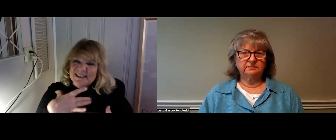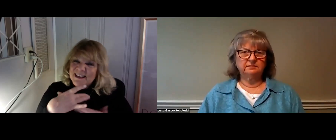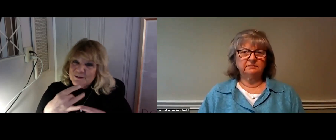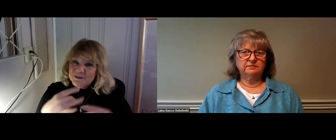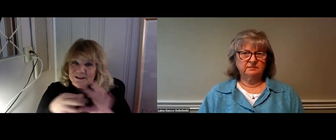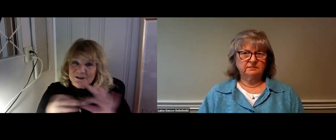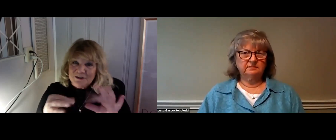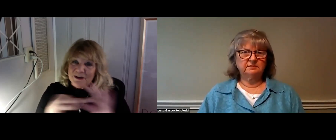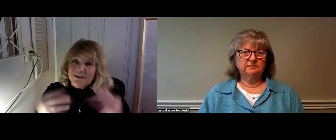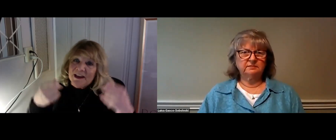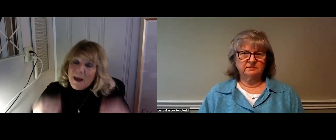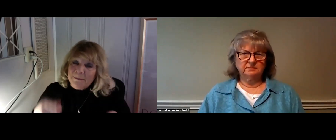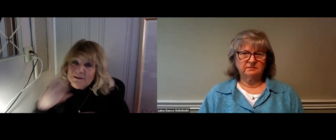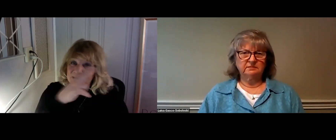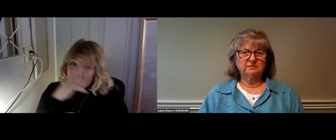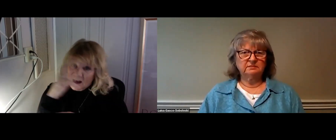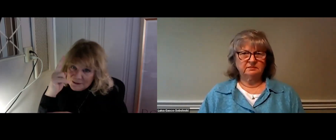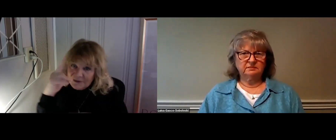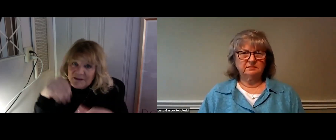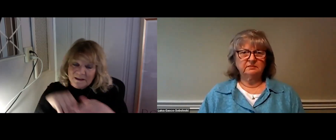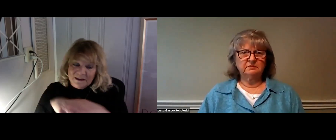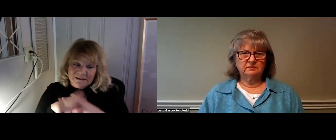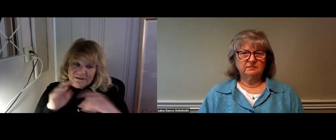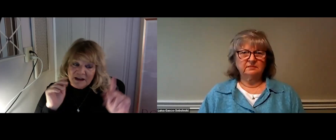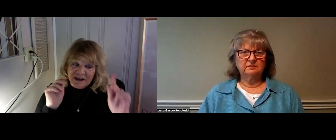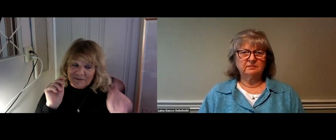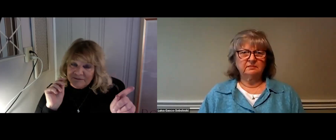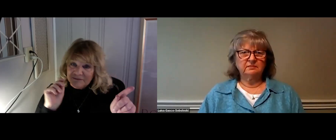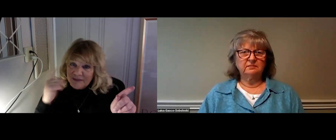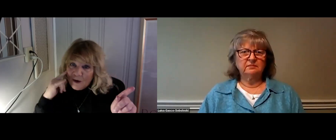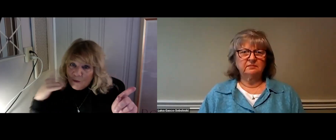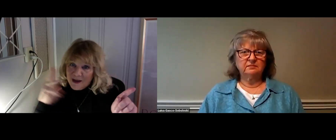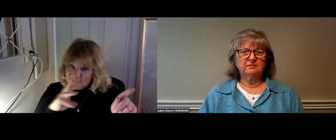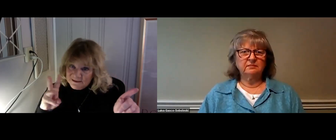interesting story that happened in a hospital in out West, in California.